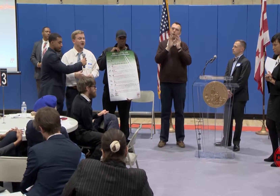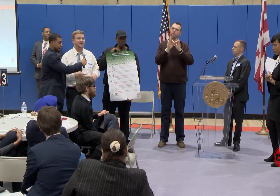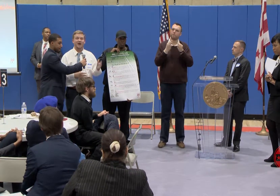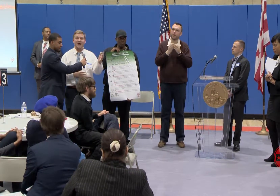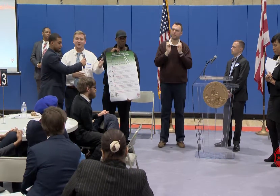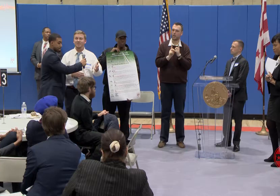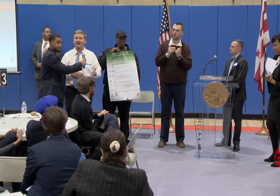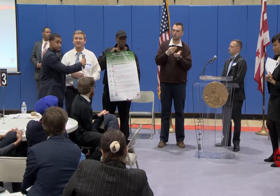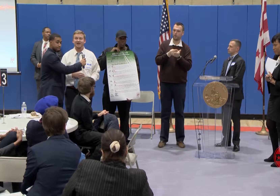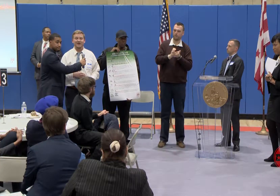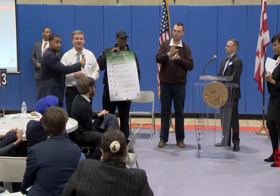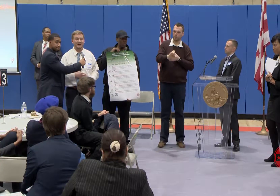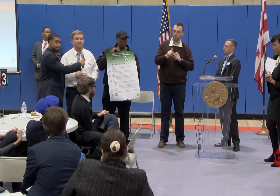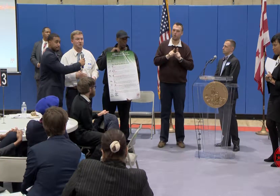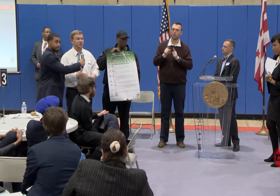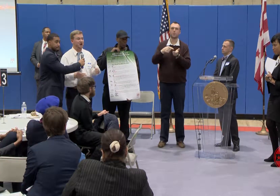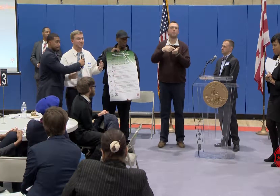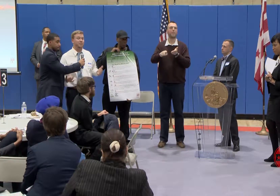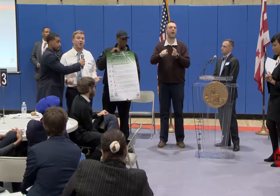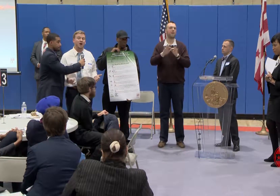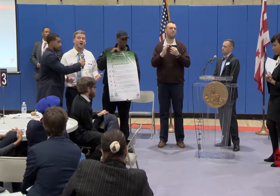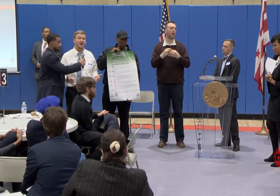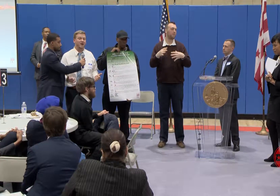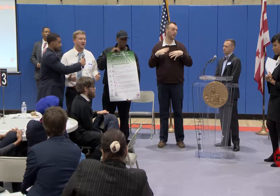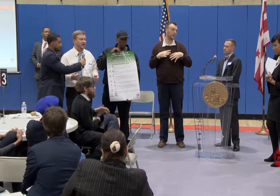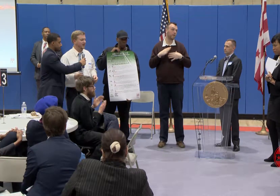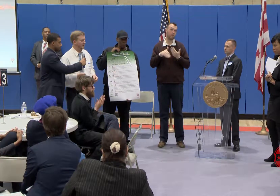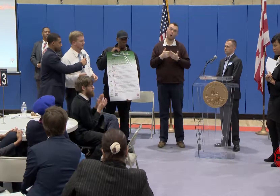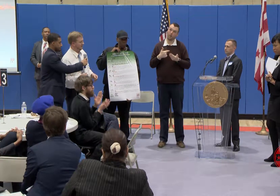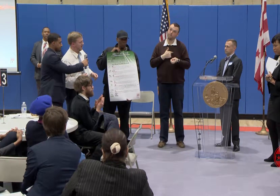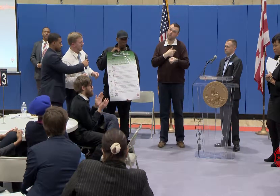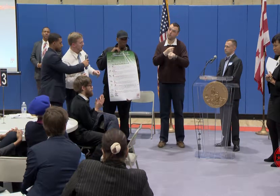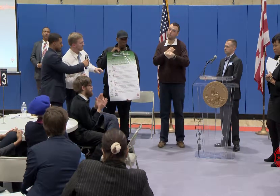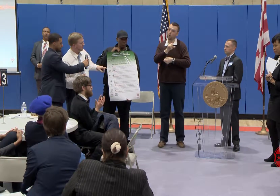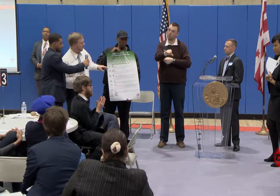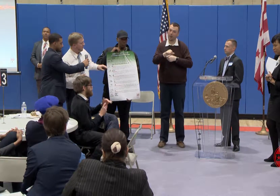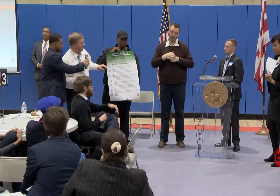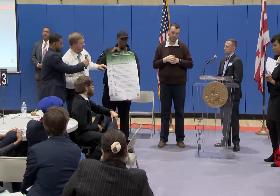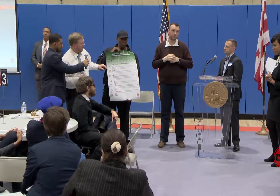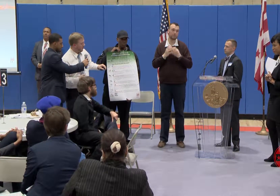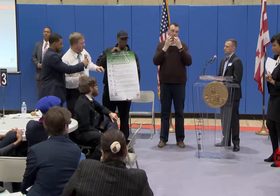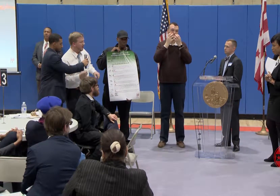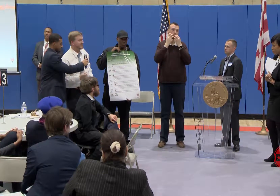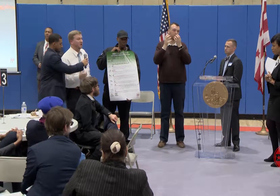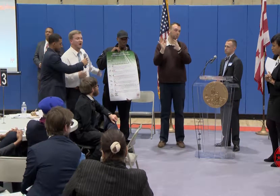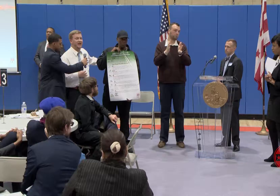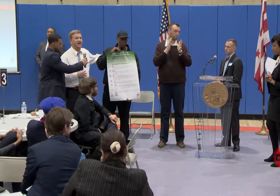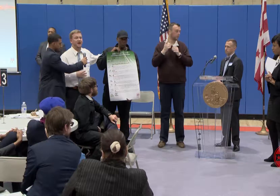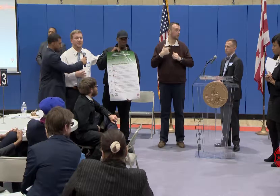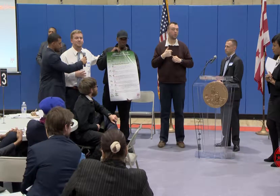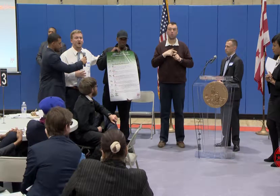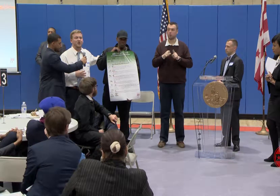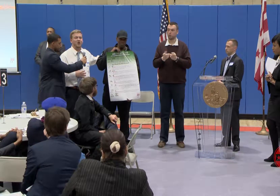WE ALSO HAD PAID FAMILY LEAVE WHICH WE ALL SUPPORT. ALL RIGHT? WE ALSO RIGHT HERE THIS BROTHER